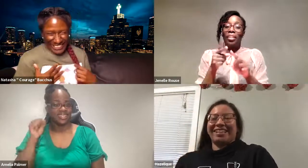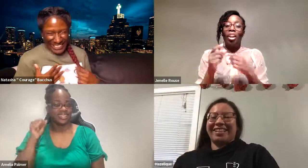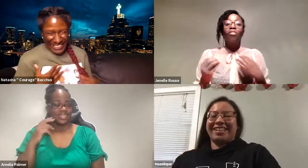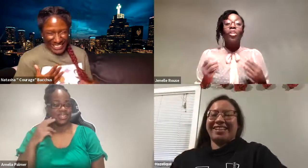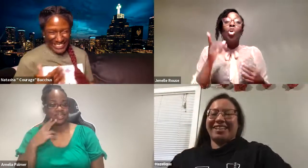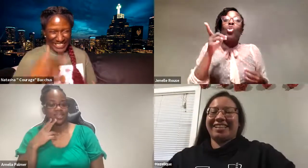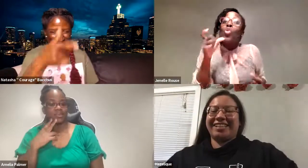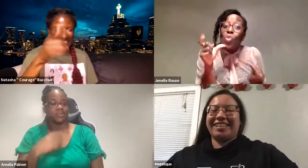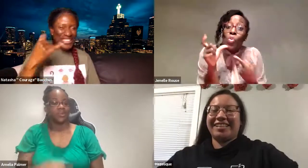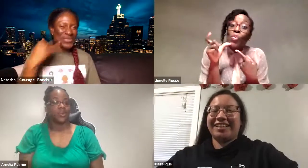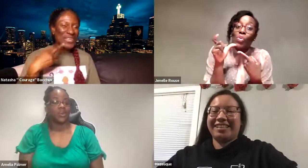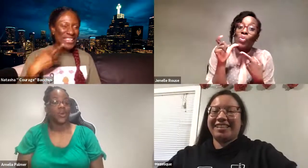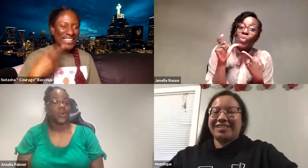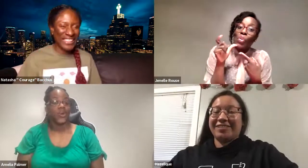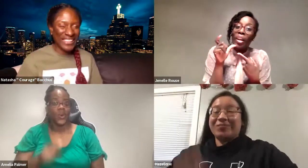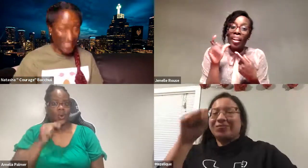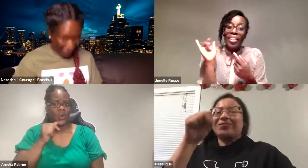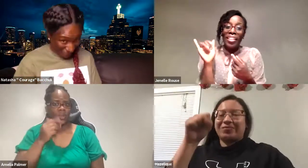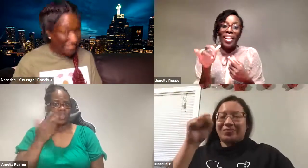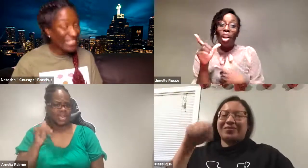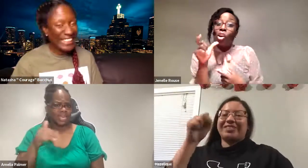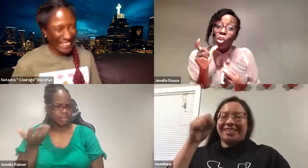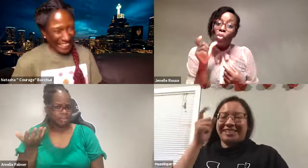well yeah it's a definitely a difficult question because for whom